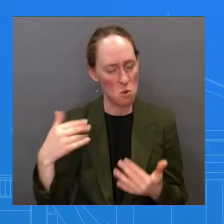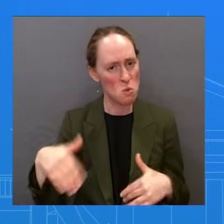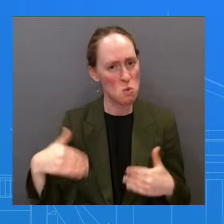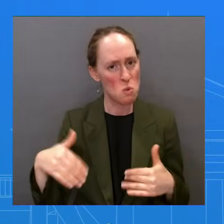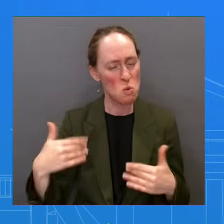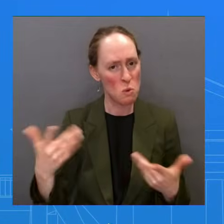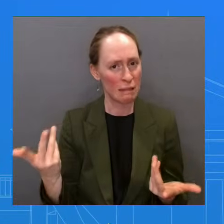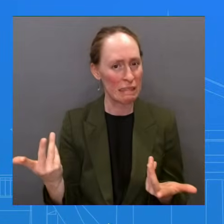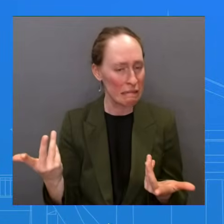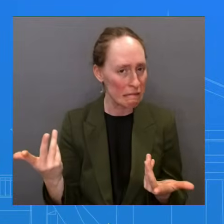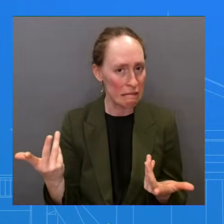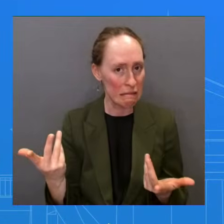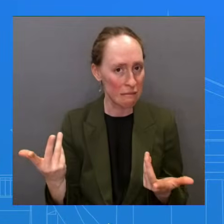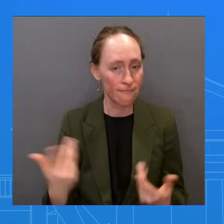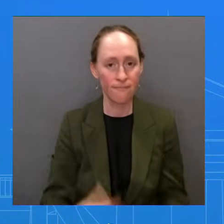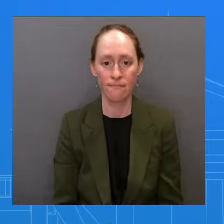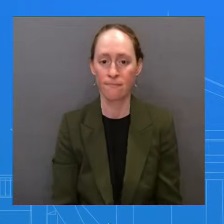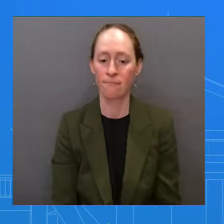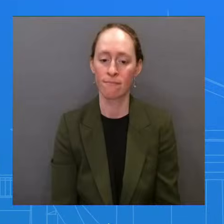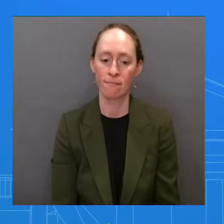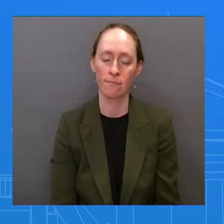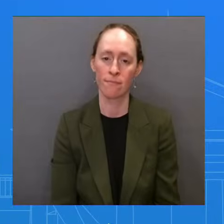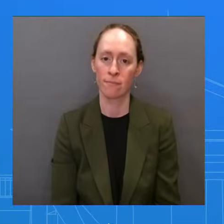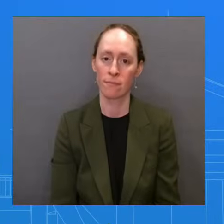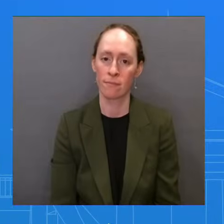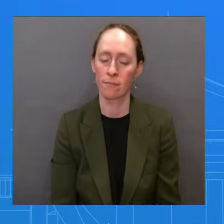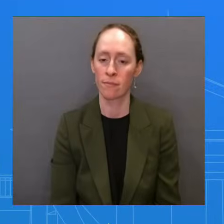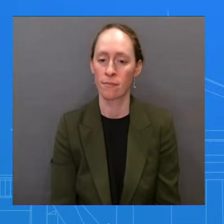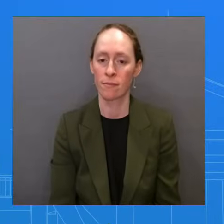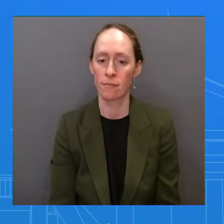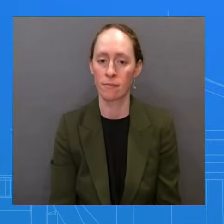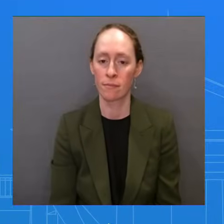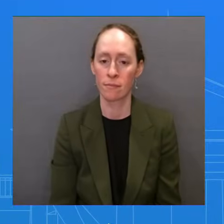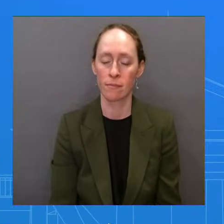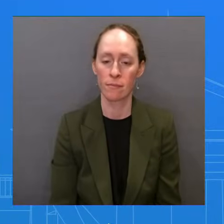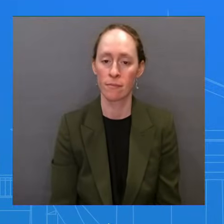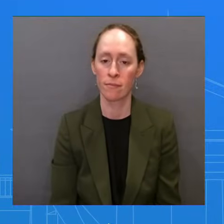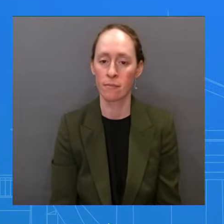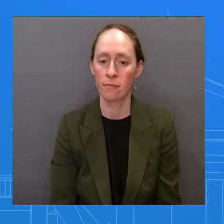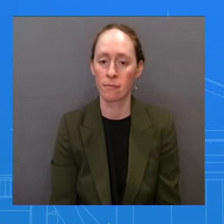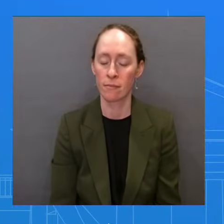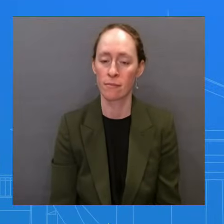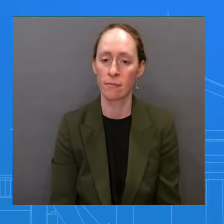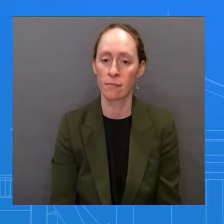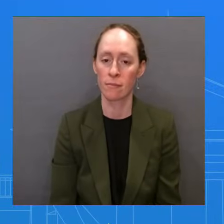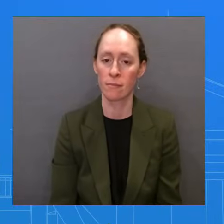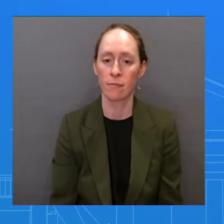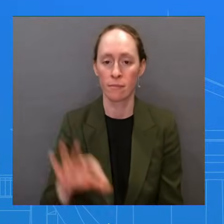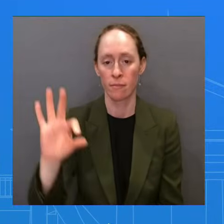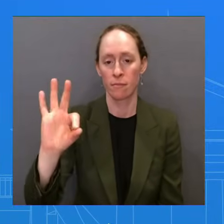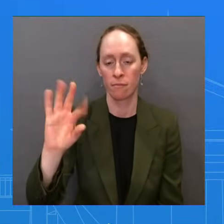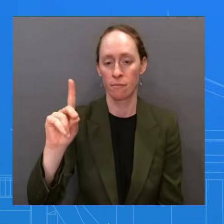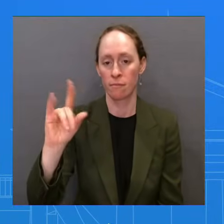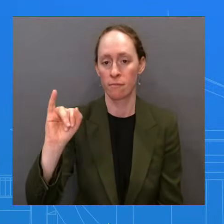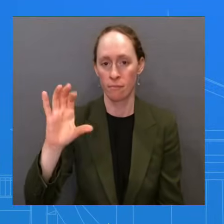that is least cost to the Deposit Insurance Fund, and that's what they did here. It was necessary to ensure continued resilience